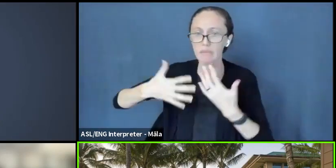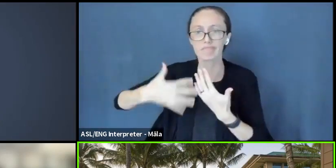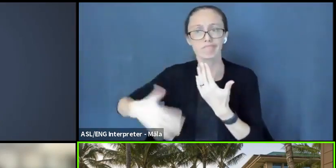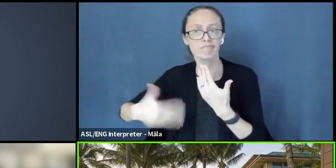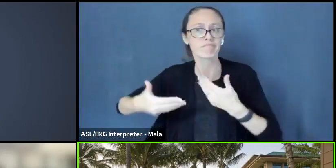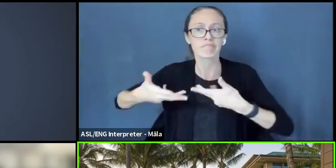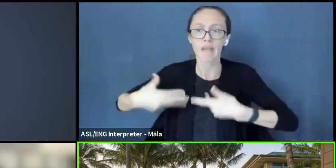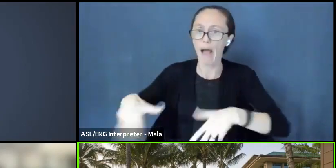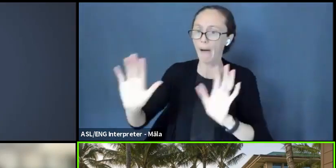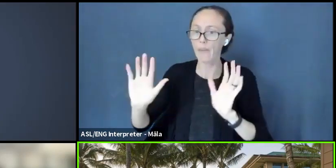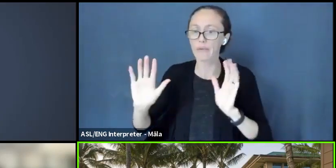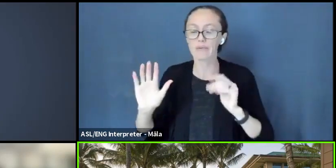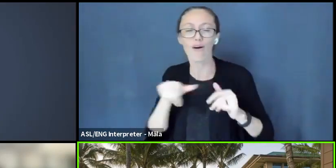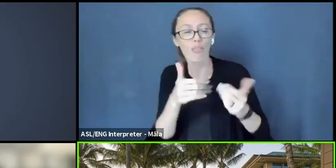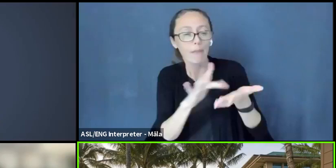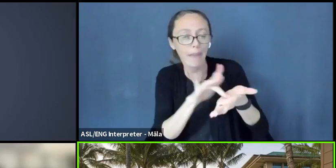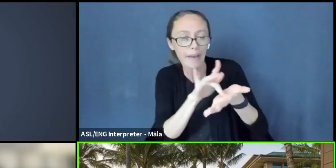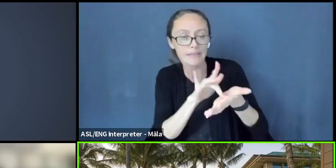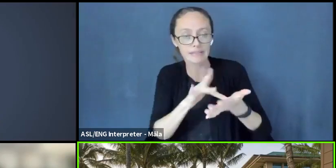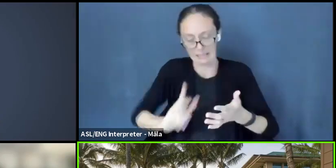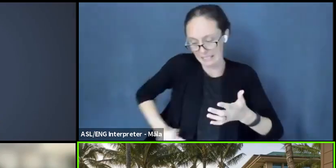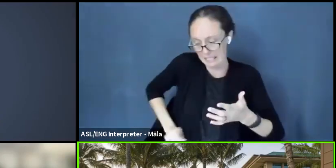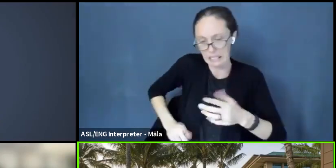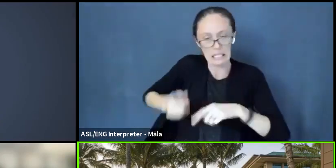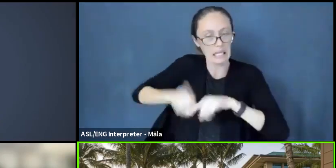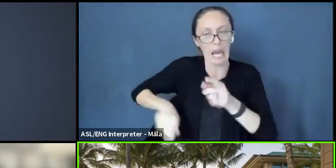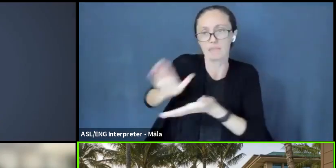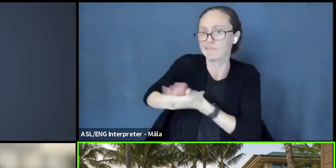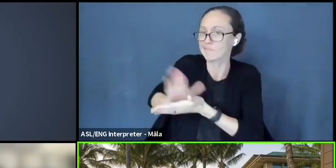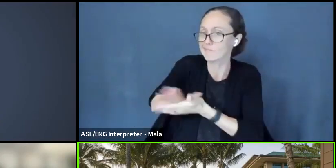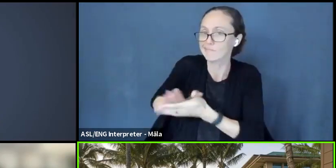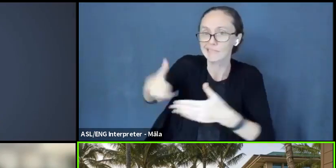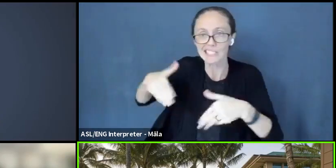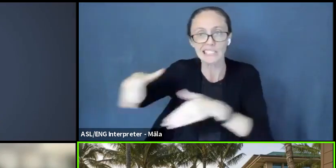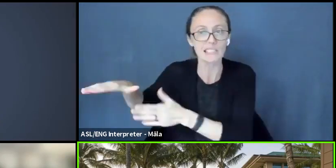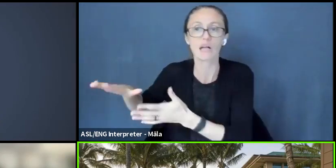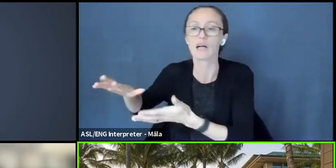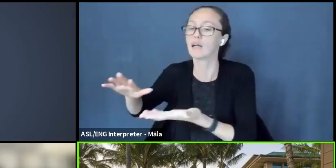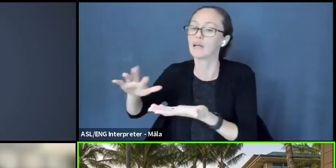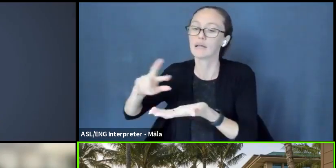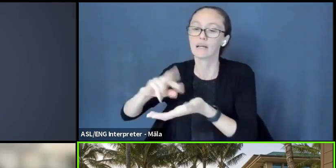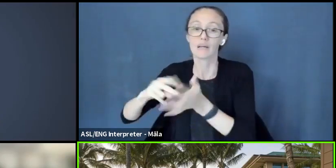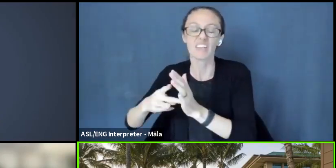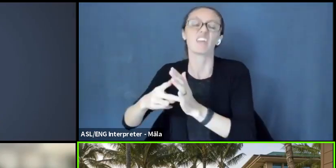be cleared by the kidney. So then a patient has to be connected to dialysis.